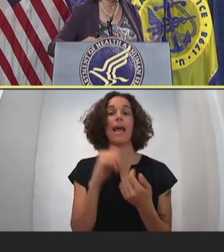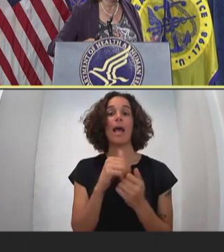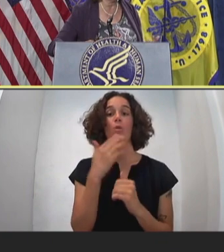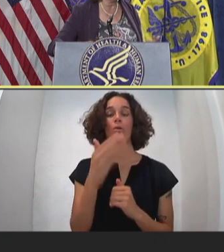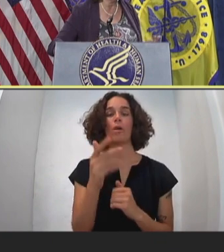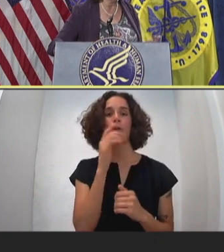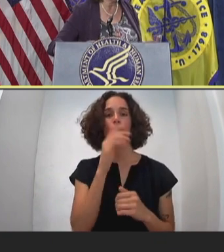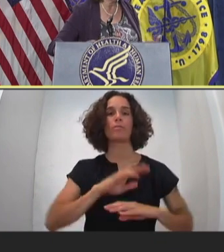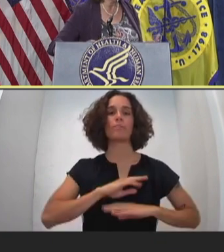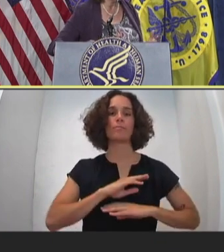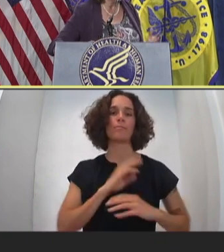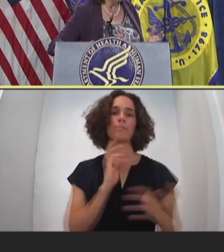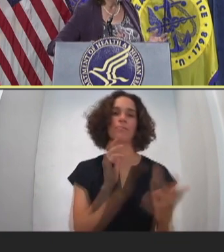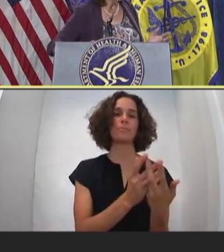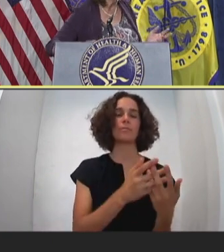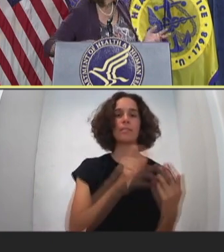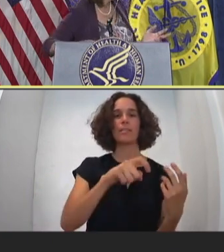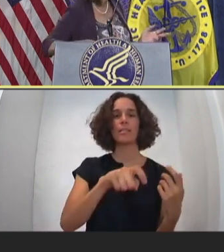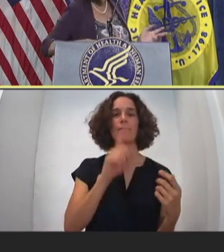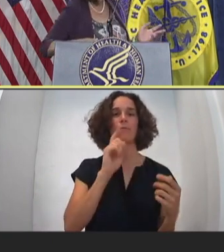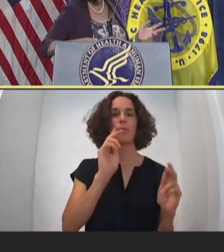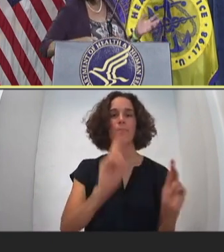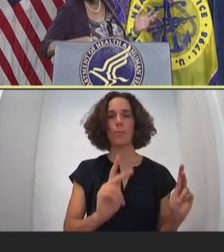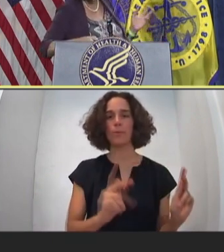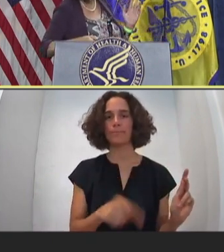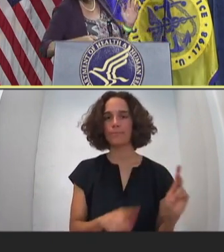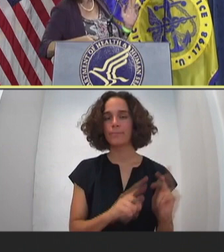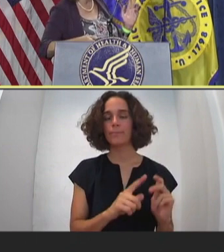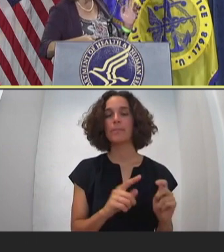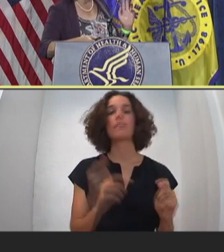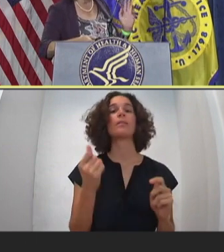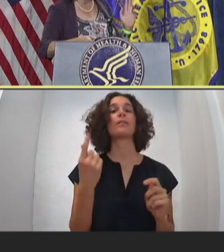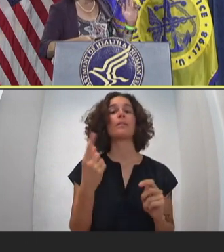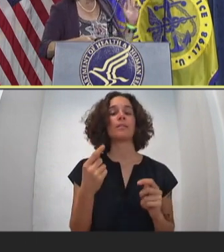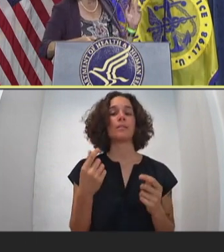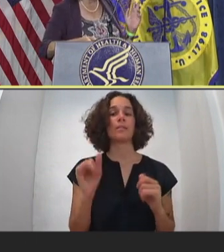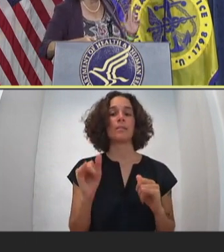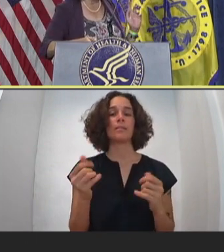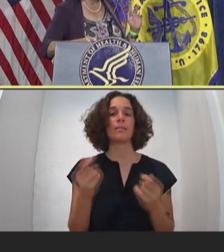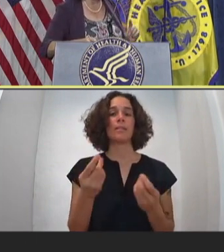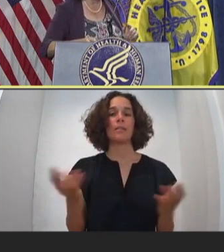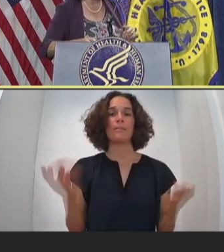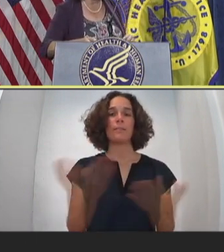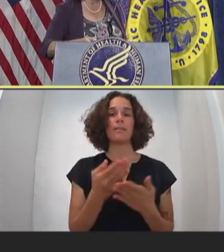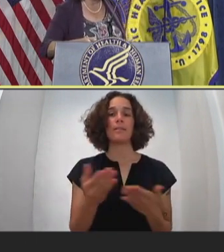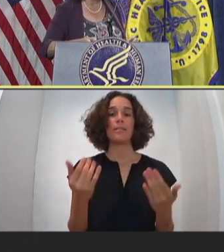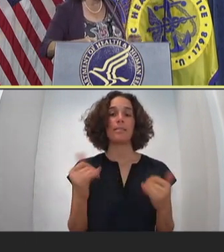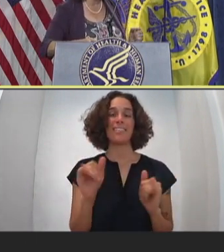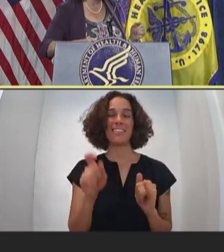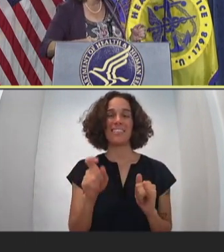the populations. But there's a number of things that you know still need to be thought through.